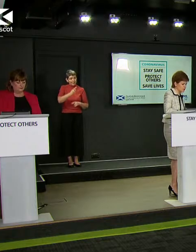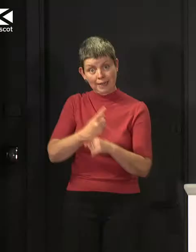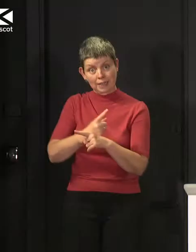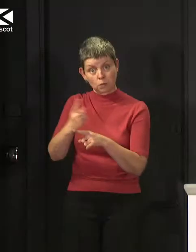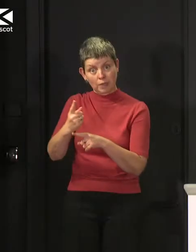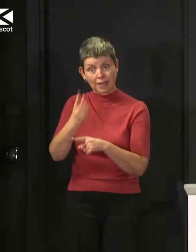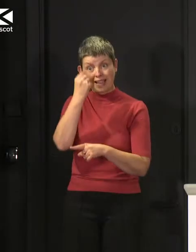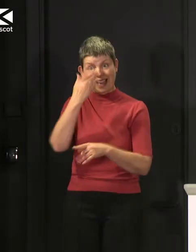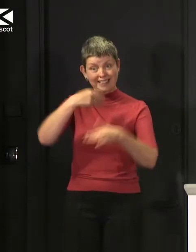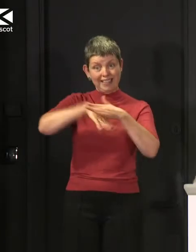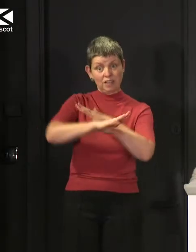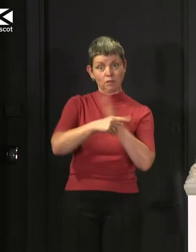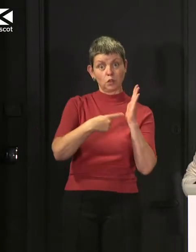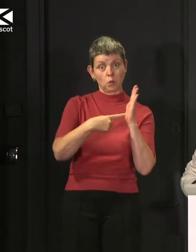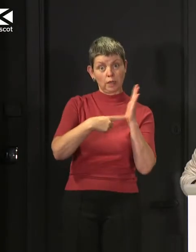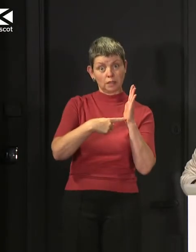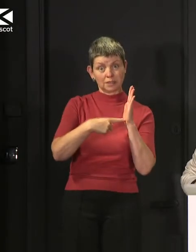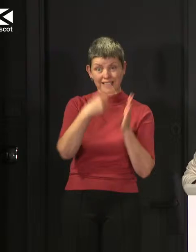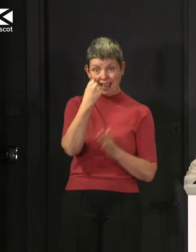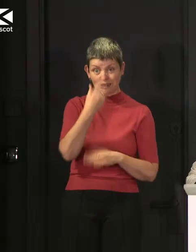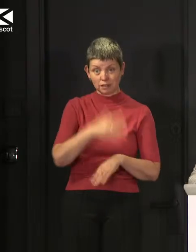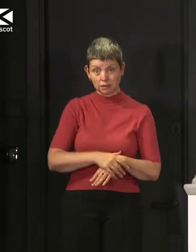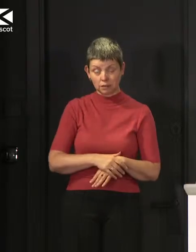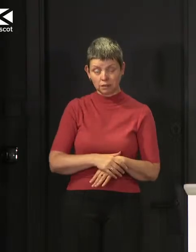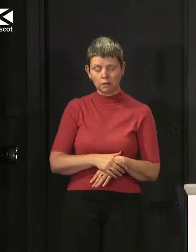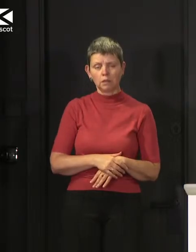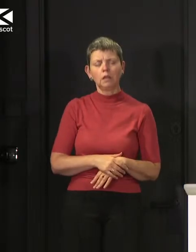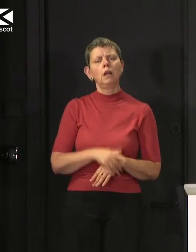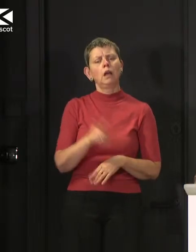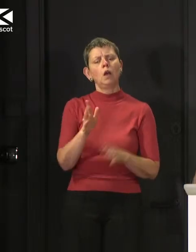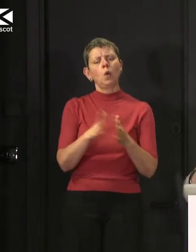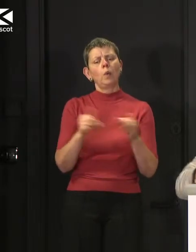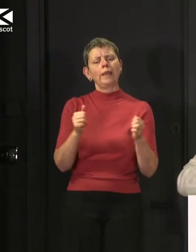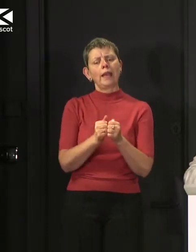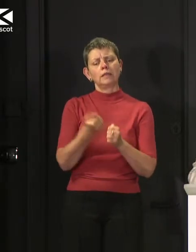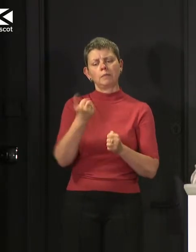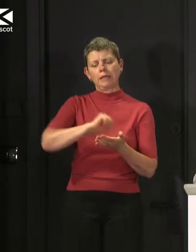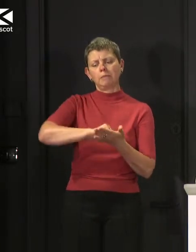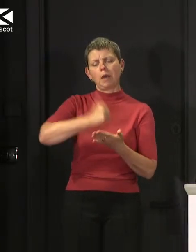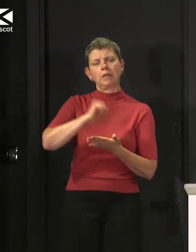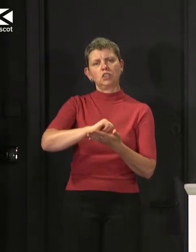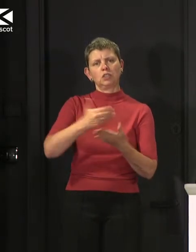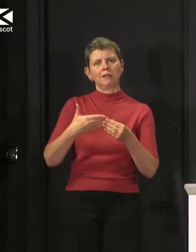The toilets, there was guidance published, I think, at the weekend on public toilets.